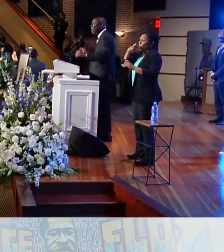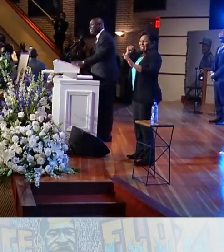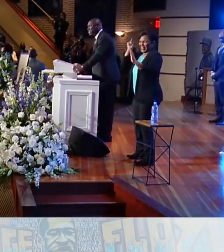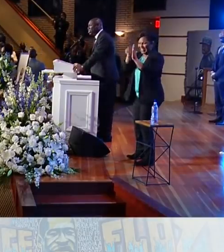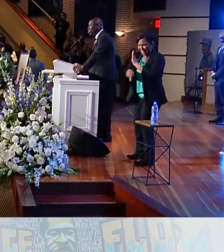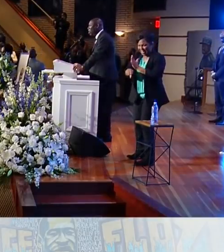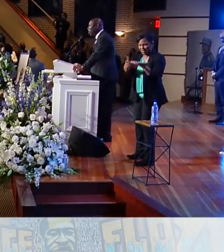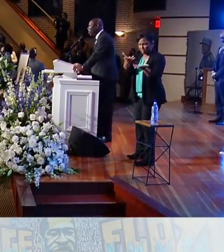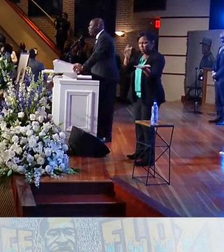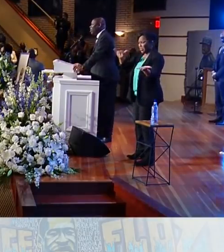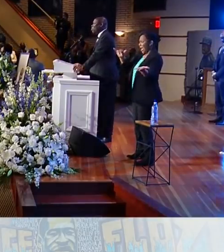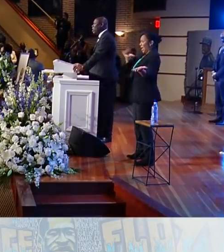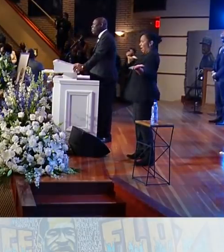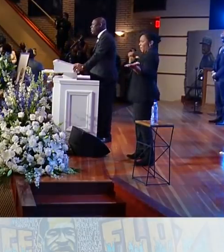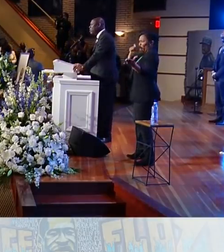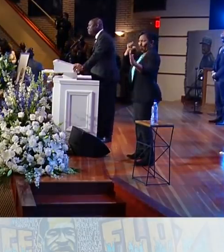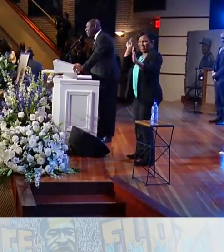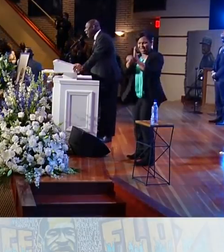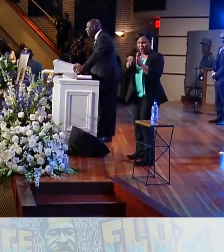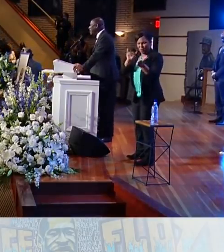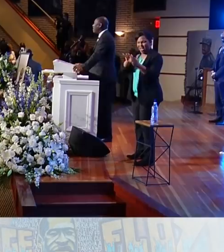THE WORLD AND AHMAUD ARBERY AND